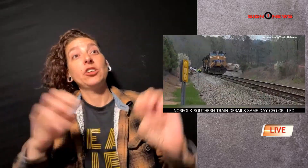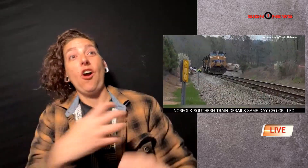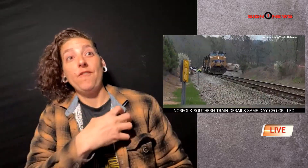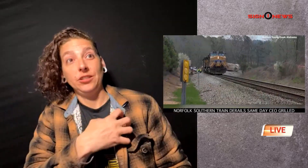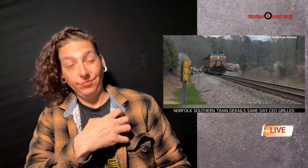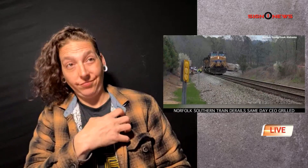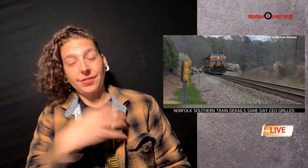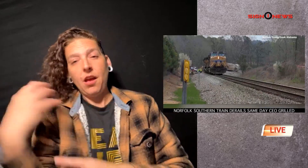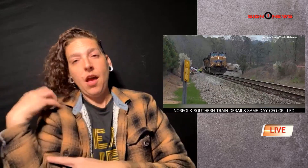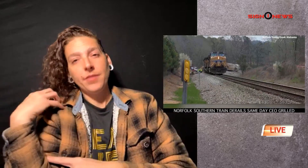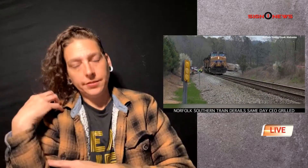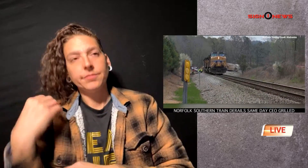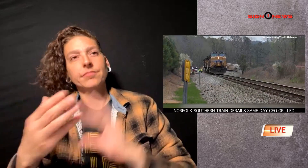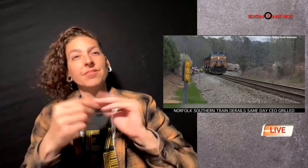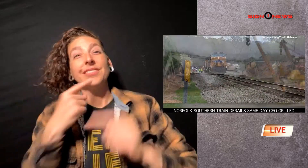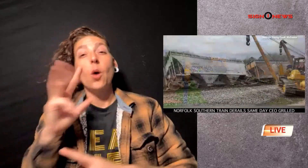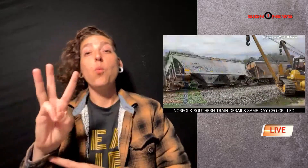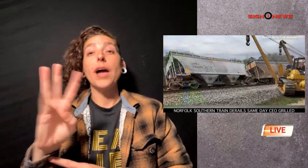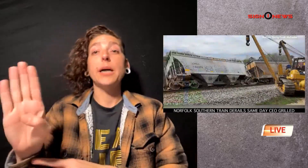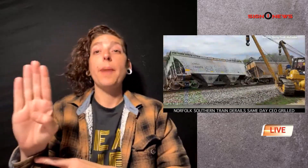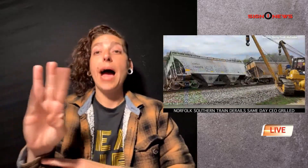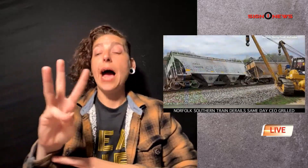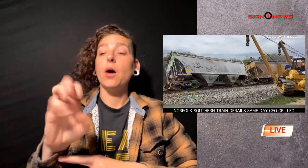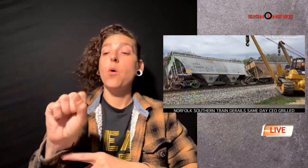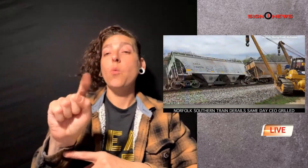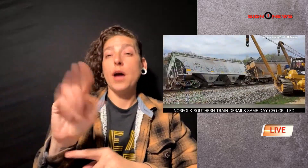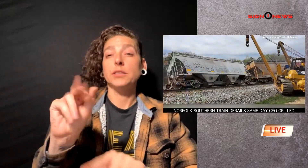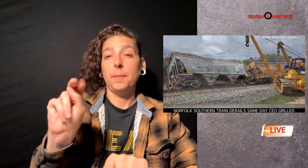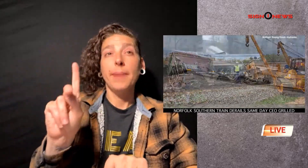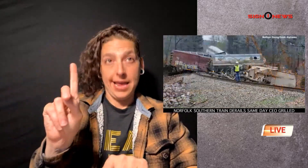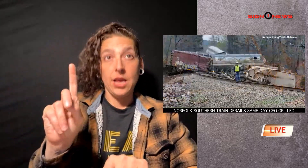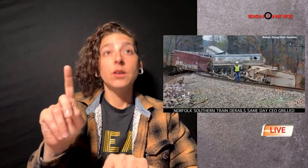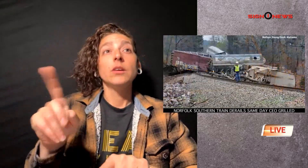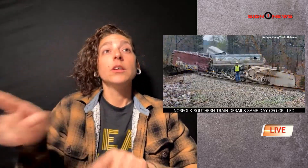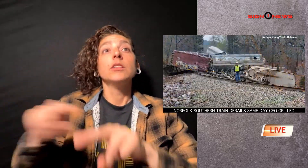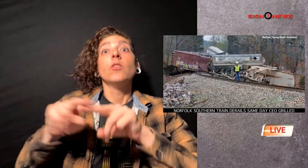according to local emergency officials a westbound train from Atlanta